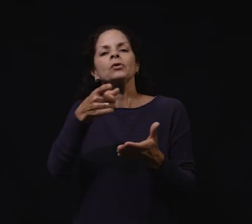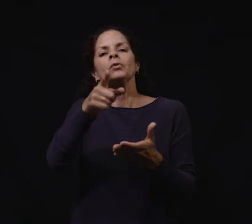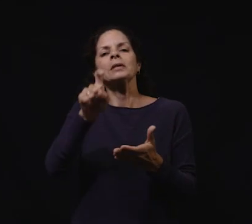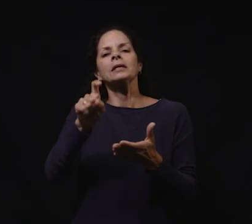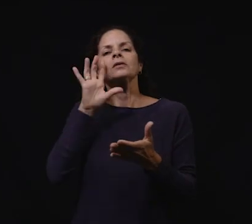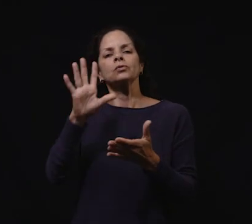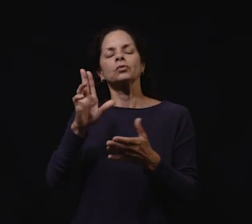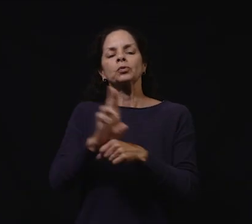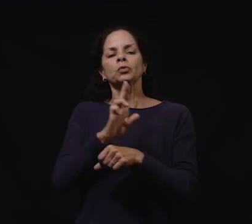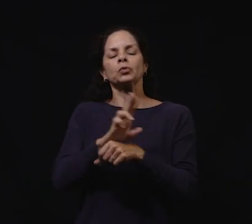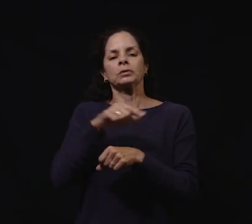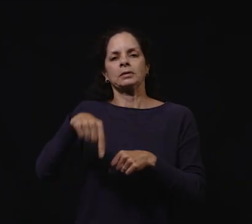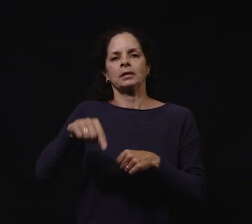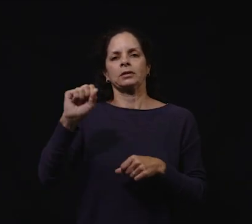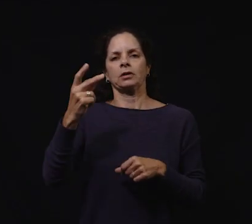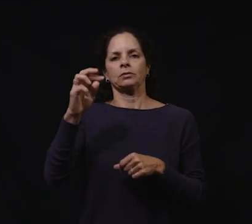Utilize the shelter. Thank you